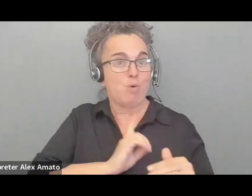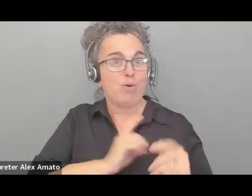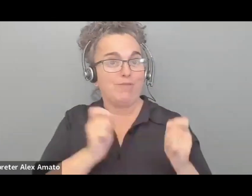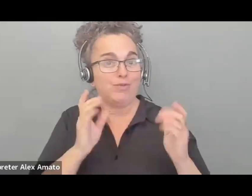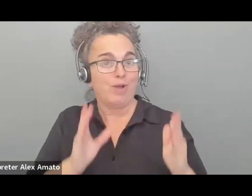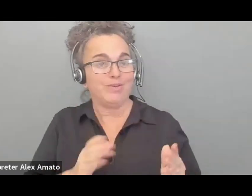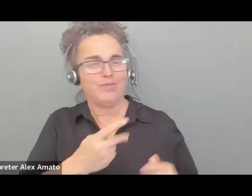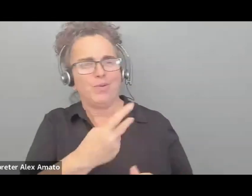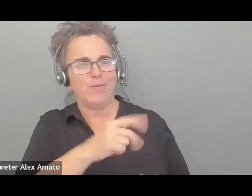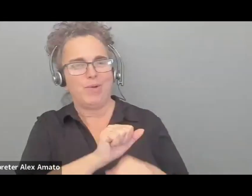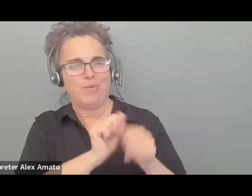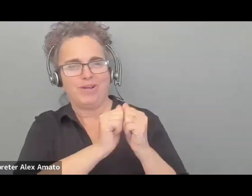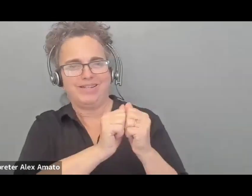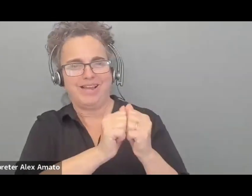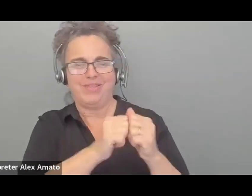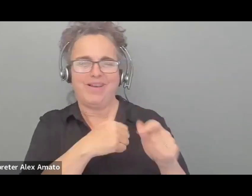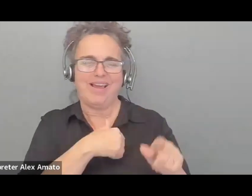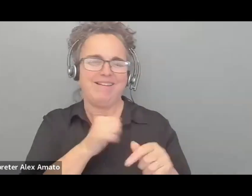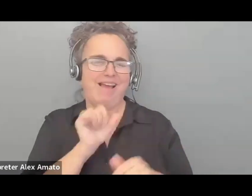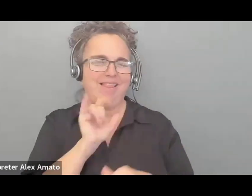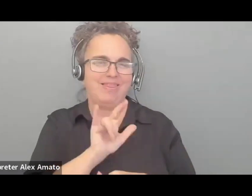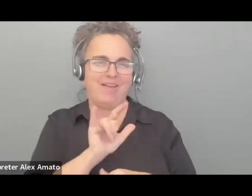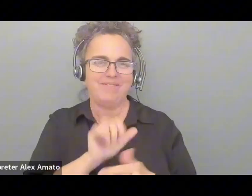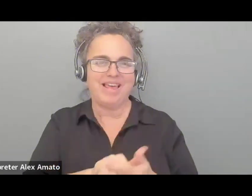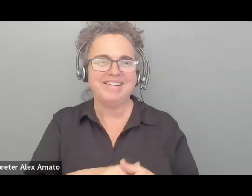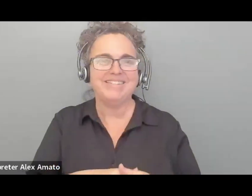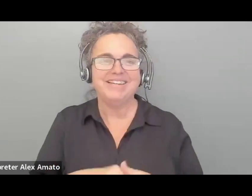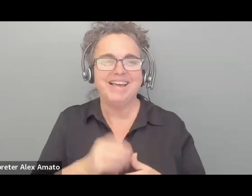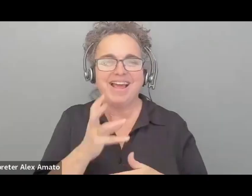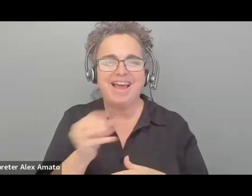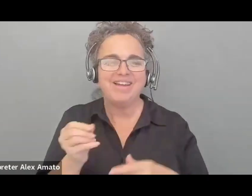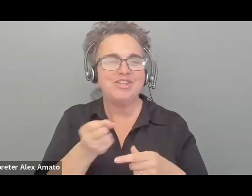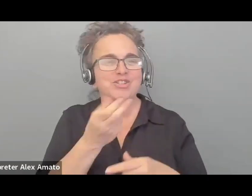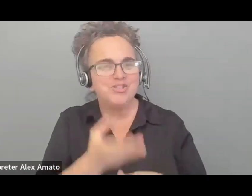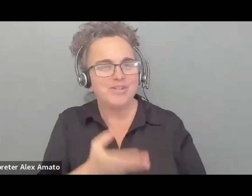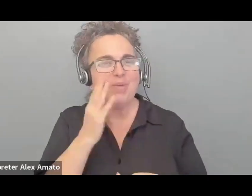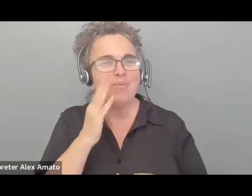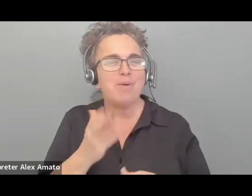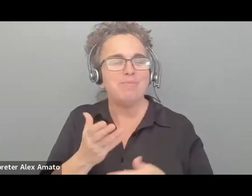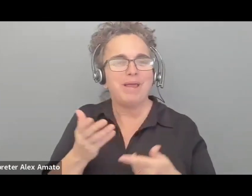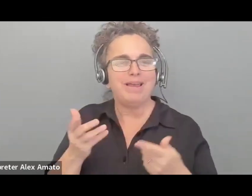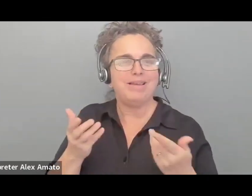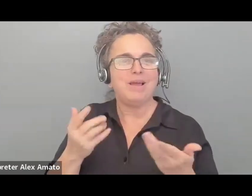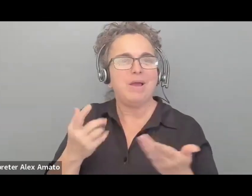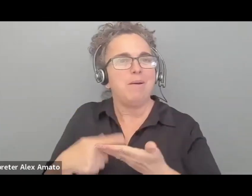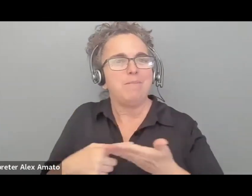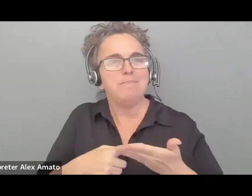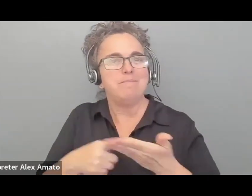And I love that. And she will be moderating this panel today, which is an all star panel.